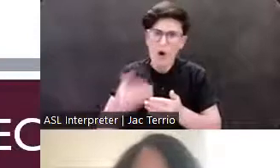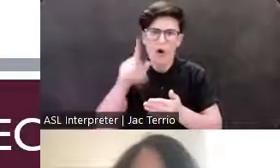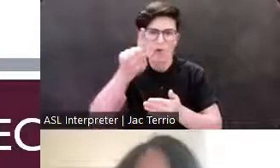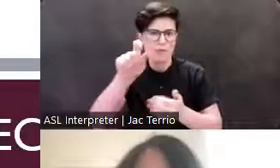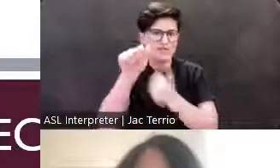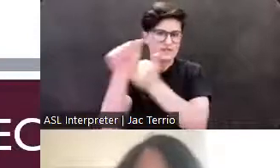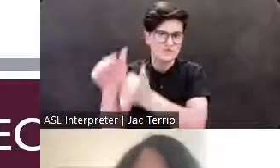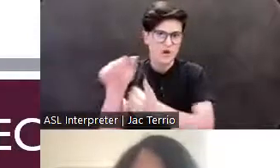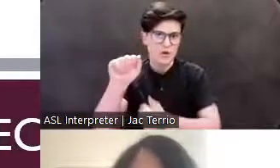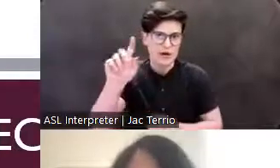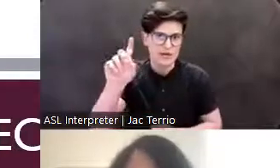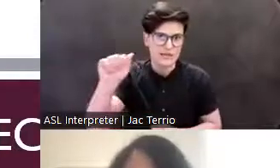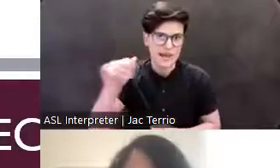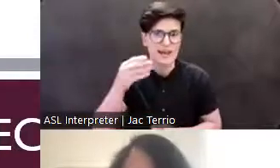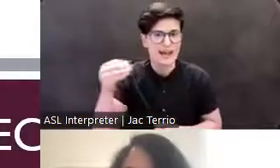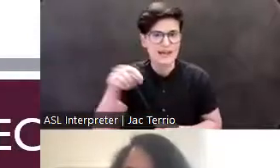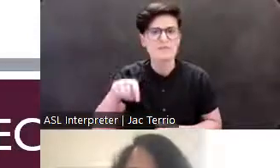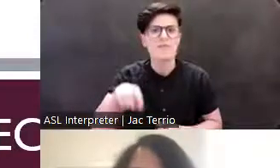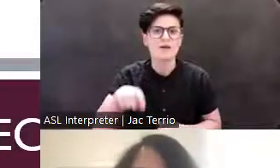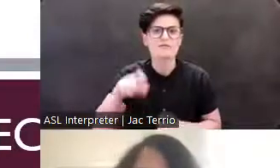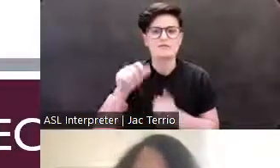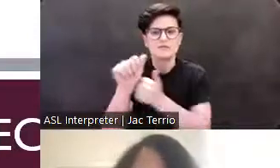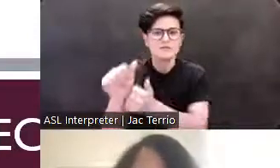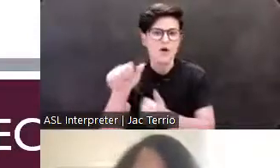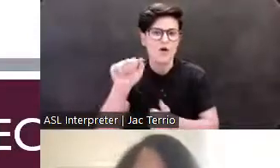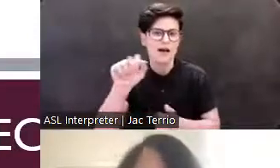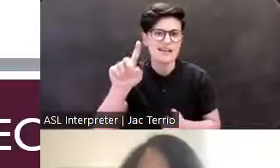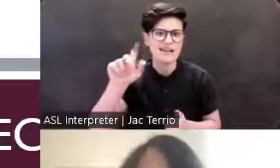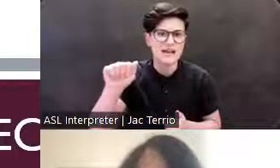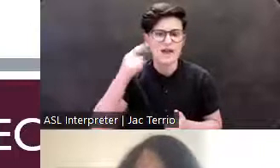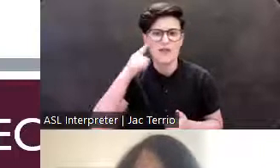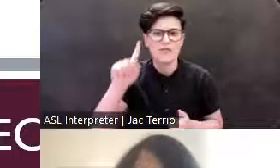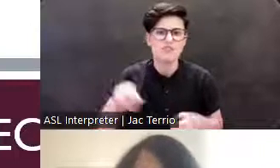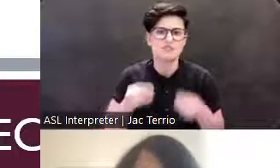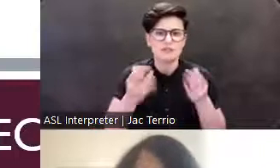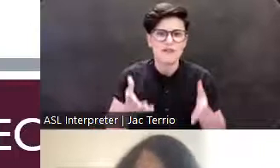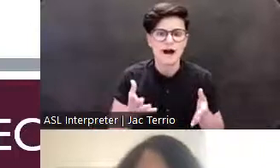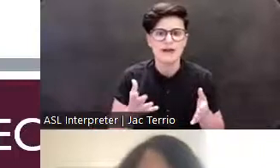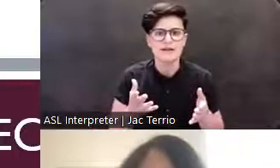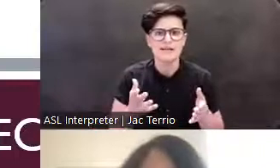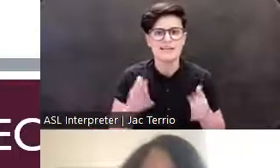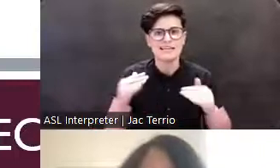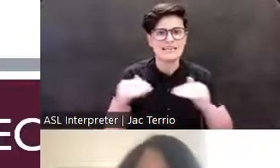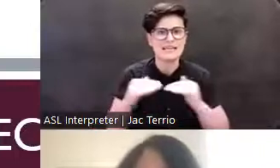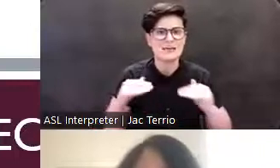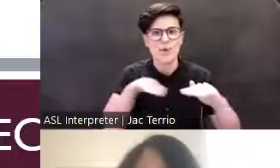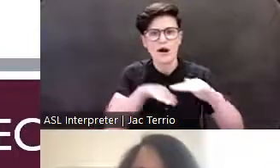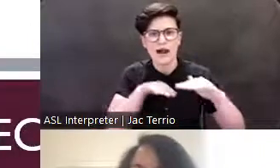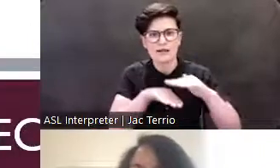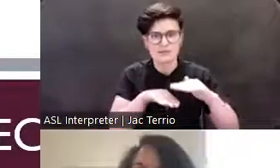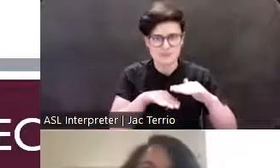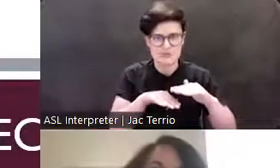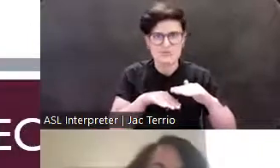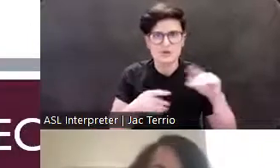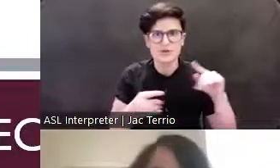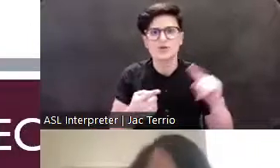There also has to be complies with the ADA in terms of providing equal access to the